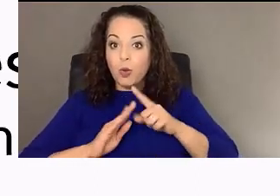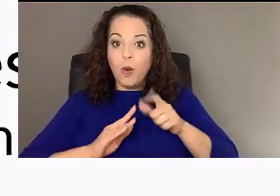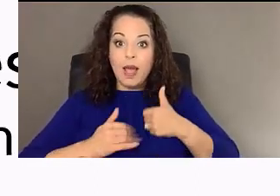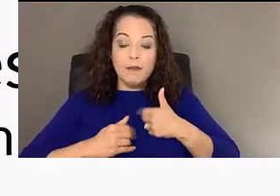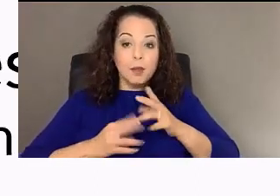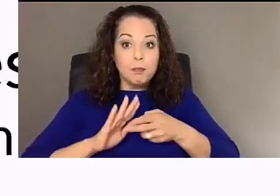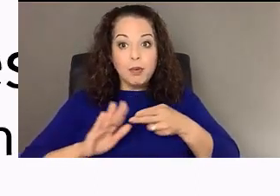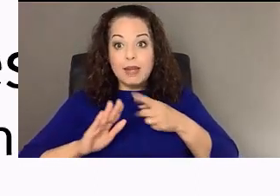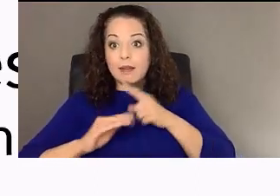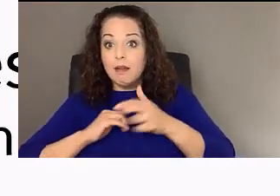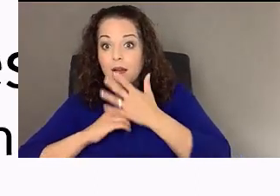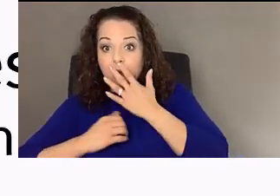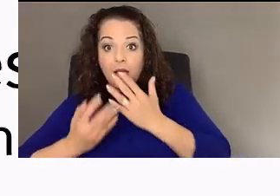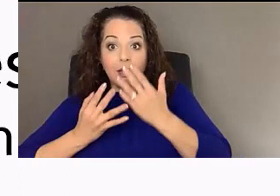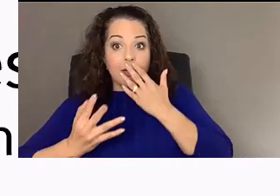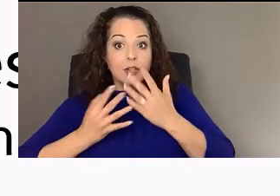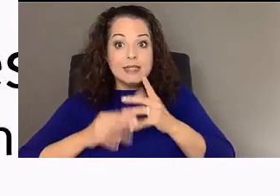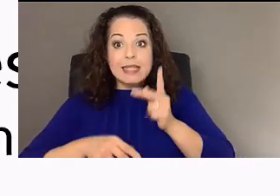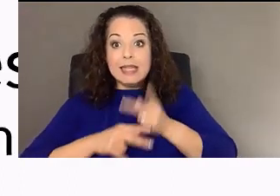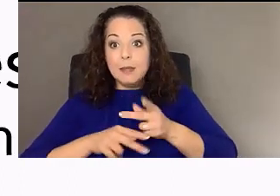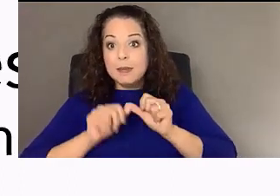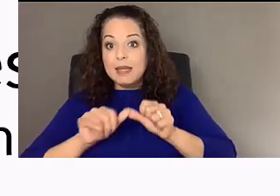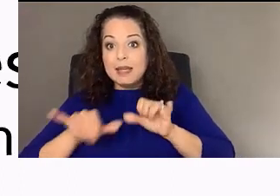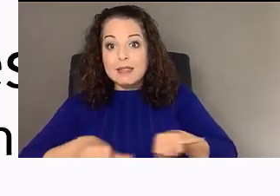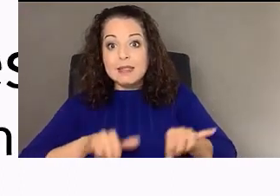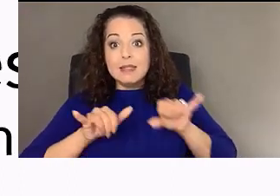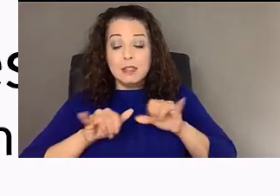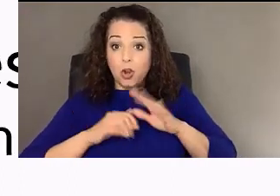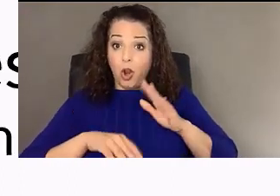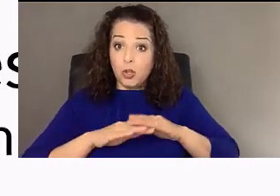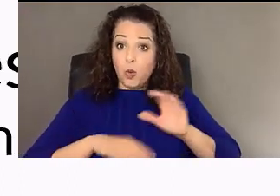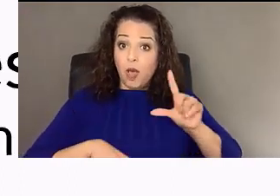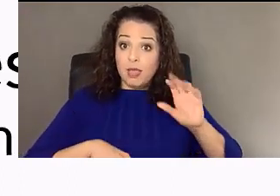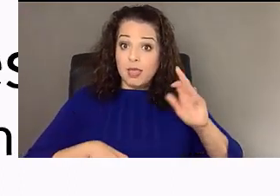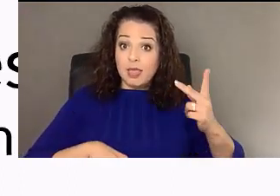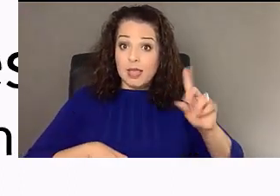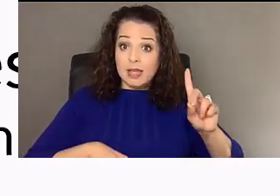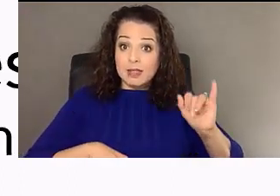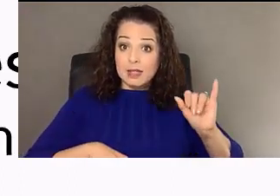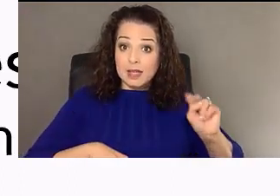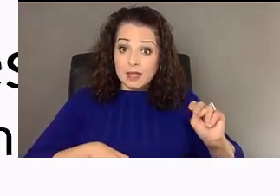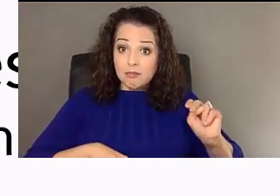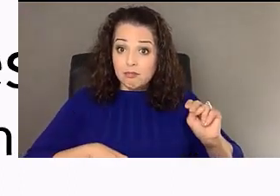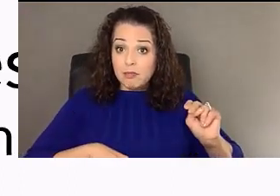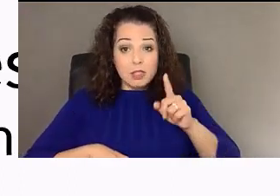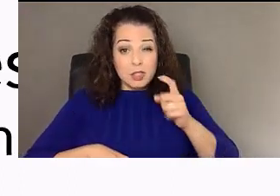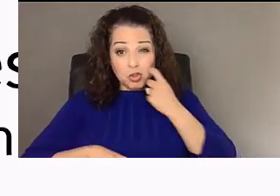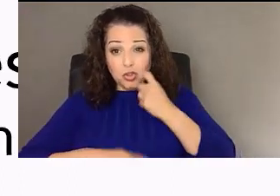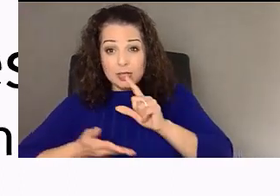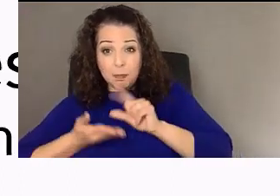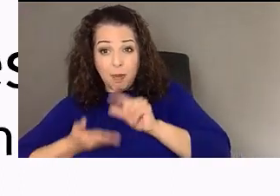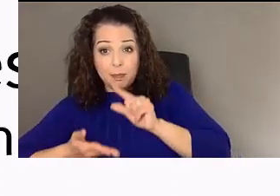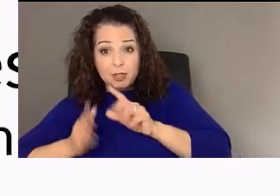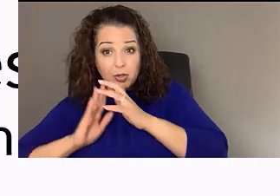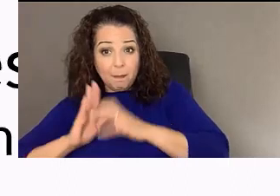Keep that consistent. Are you on LinkedIn? Did you just publish a paper? Do you have a website?